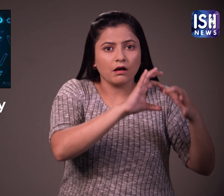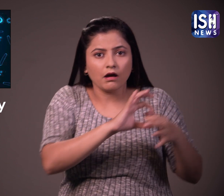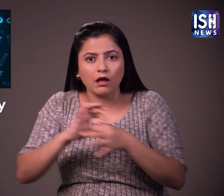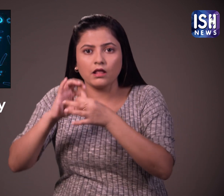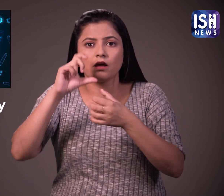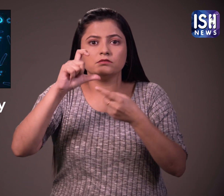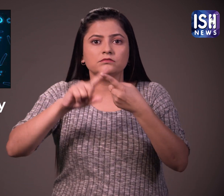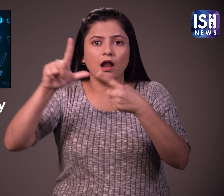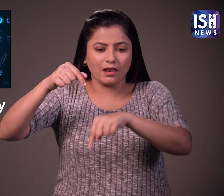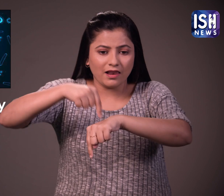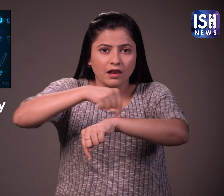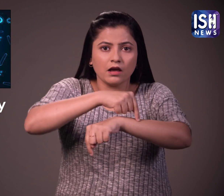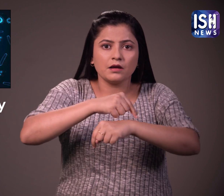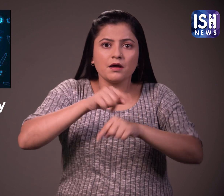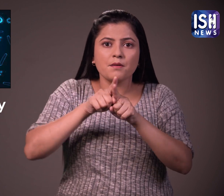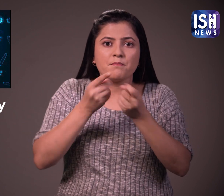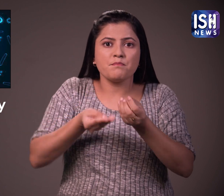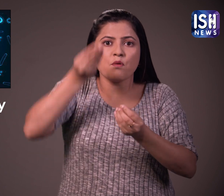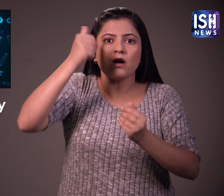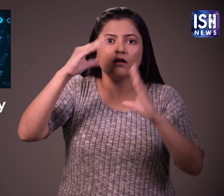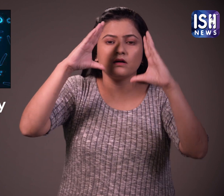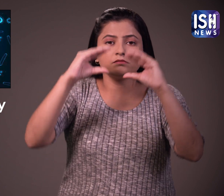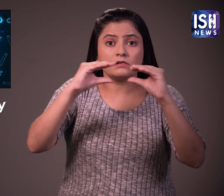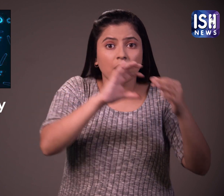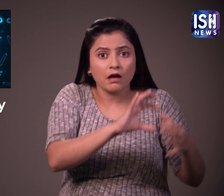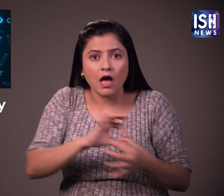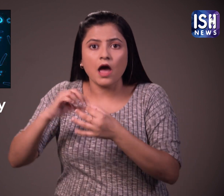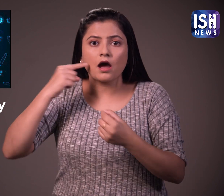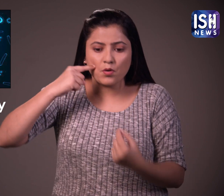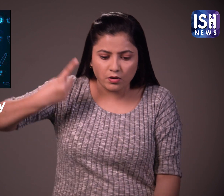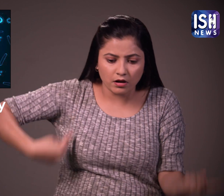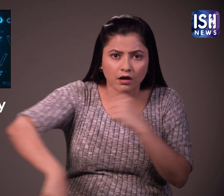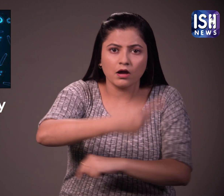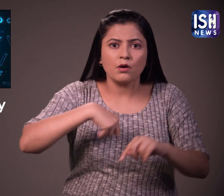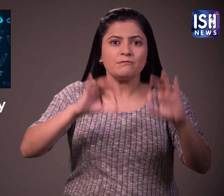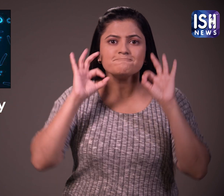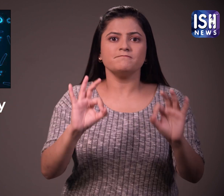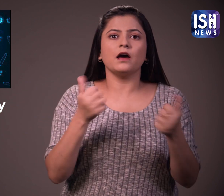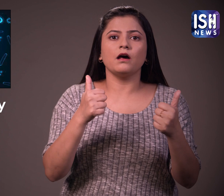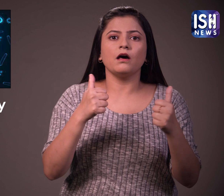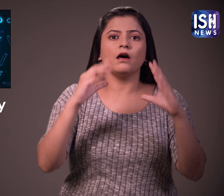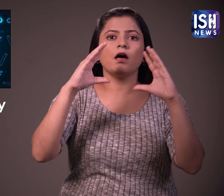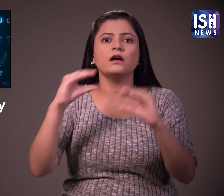the development and activation of white cells will be less and this will lower your immunity.